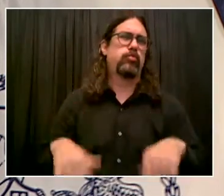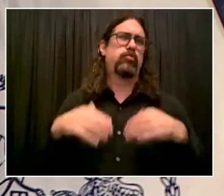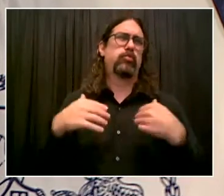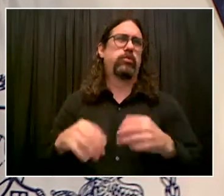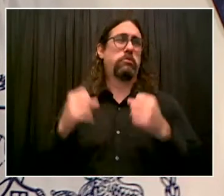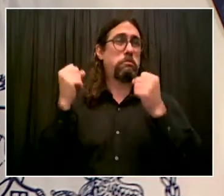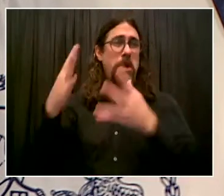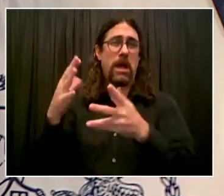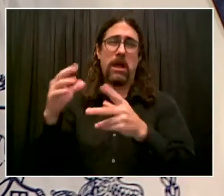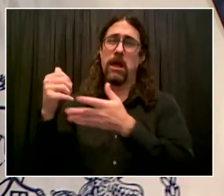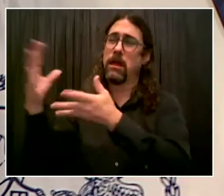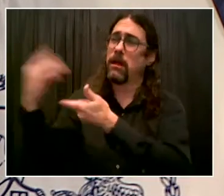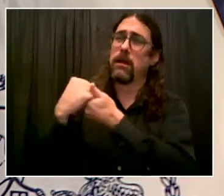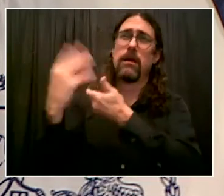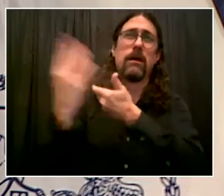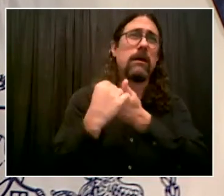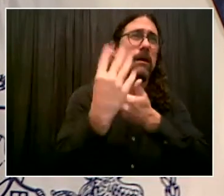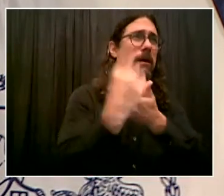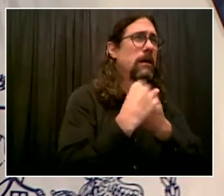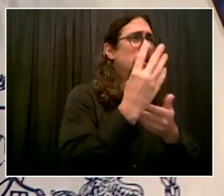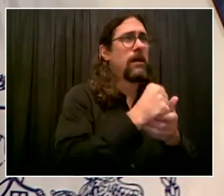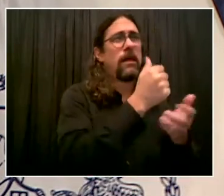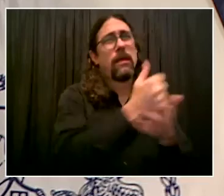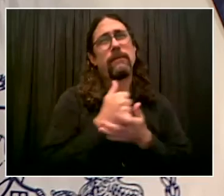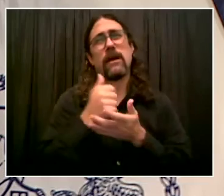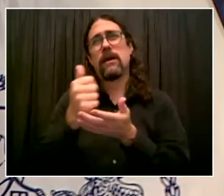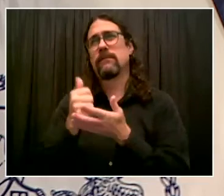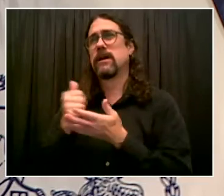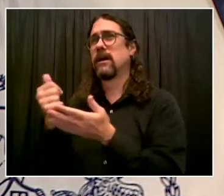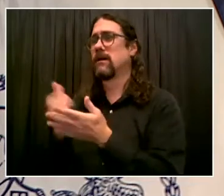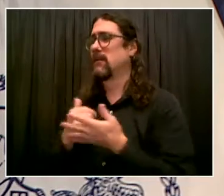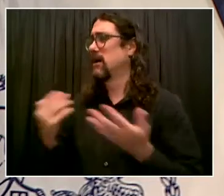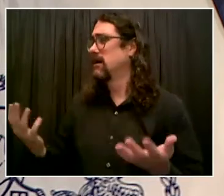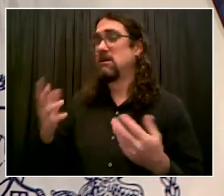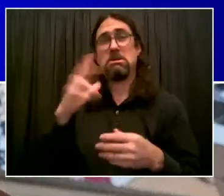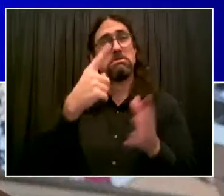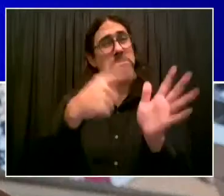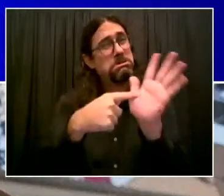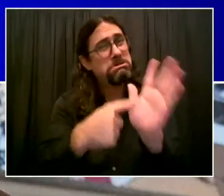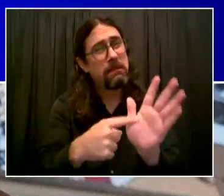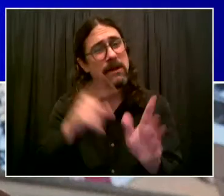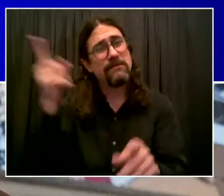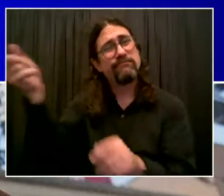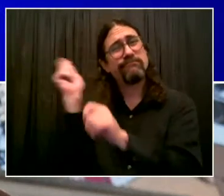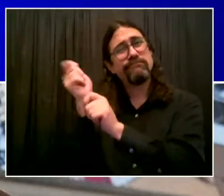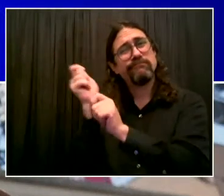AND EVERYONE AT THE NEW OYRK METS ORGANIZATION . EVERYONE AT HEALTH AND HOSPITALWS HO